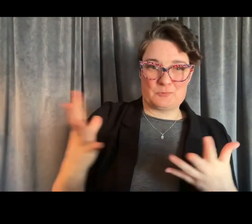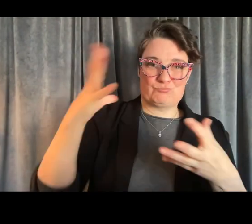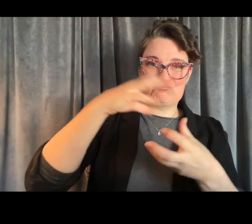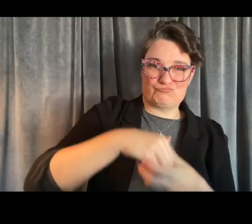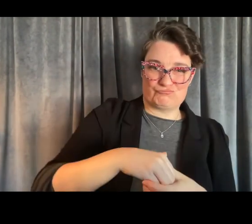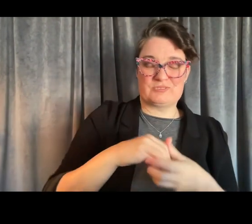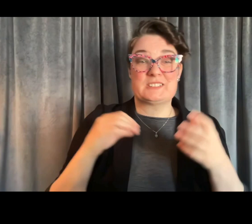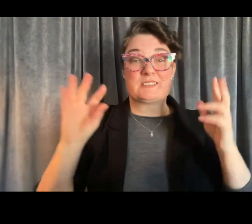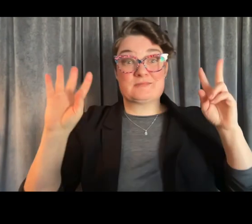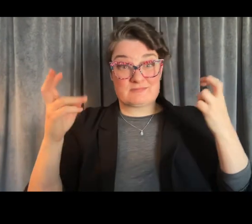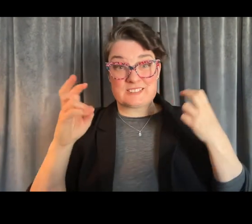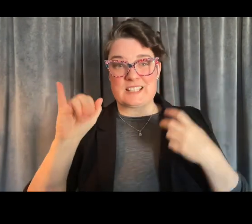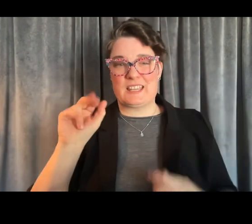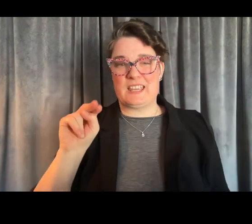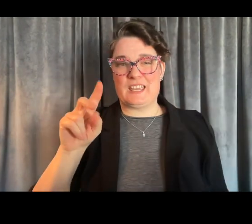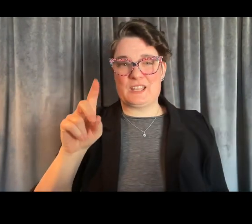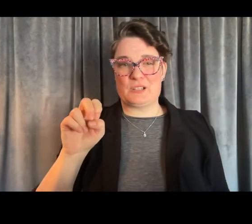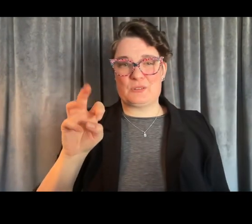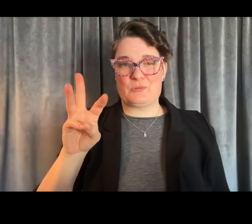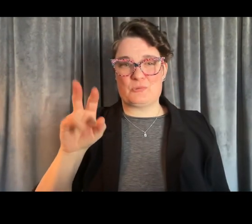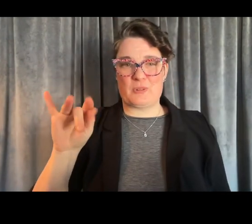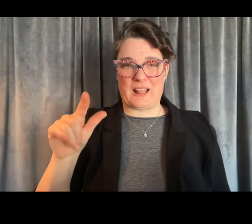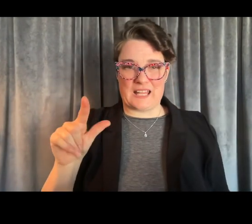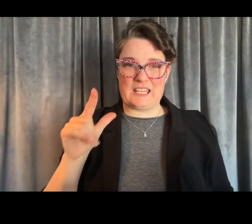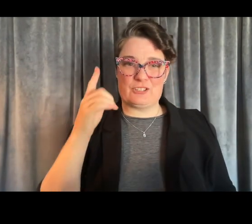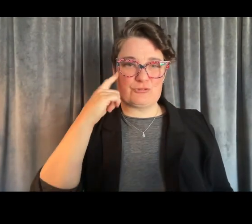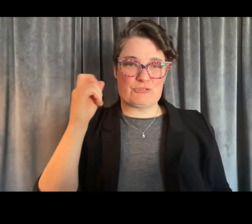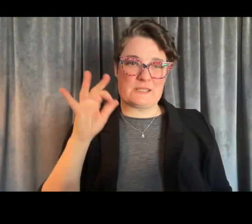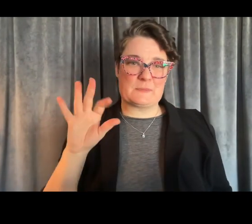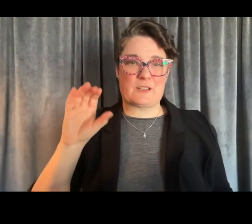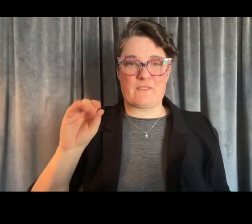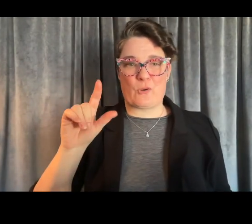The podcast will be coming out at the beginning of each Hebrew month and